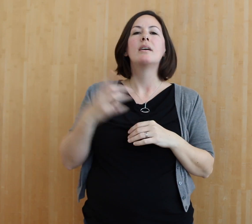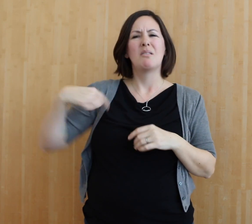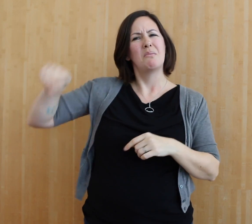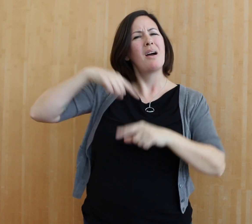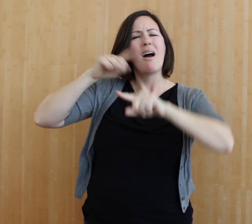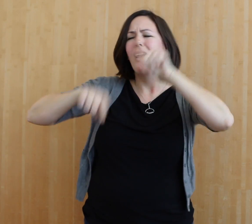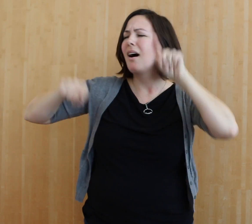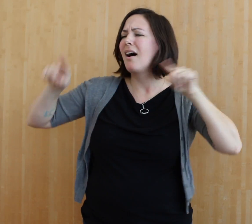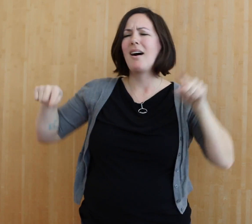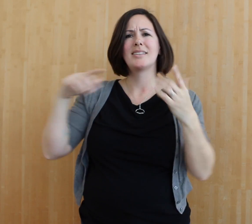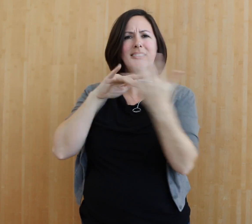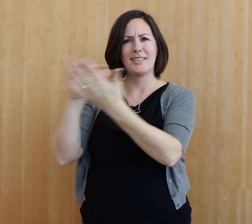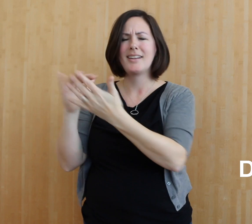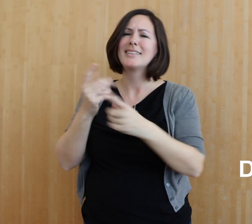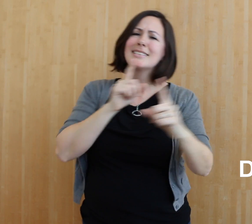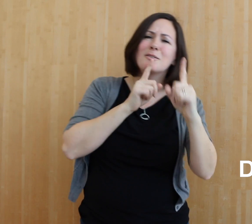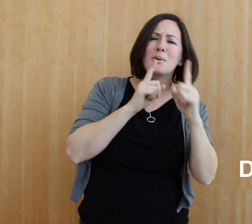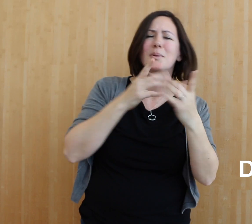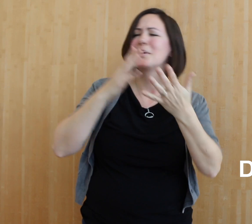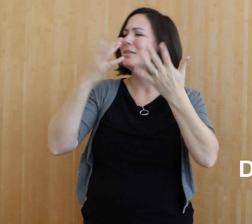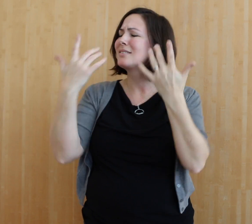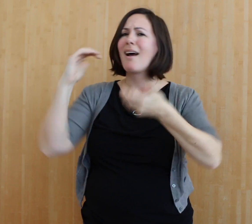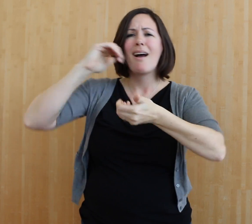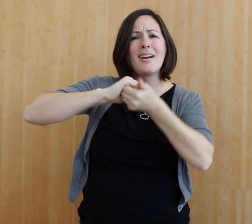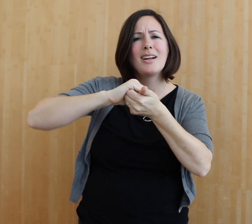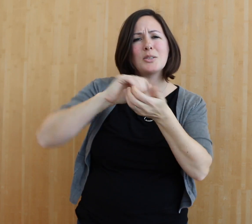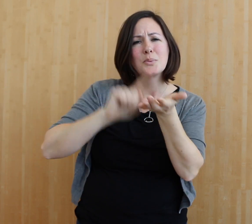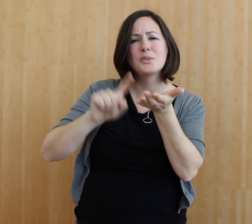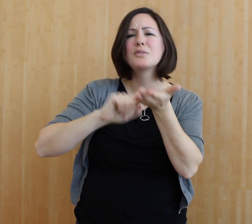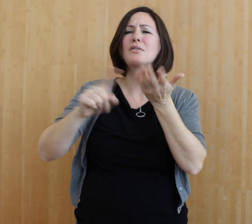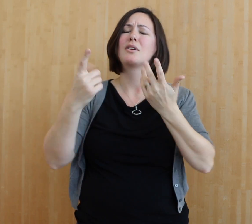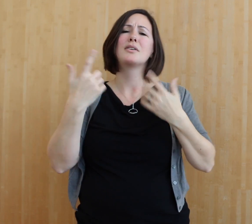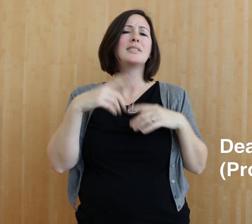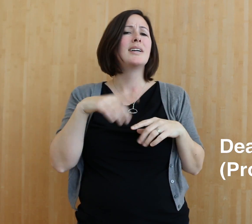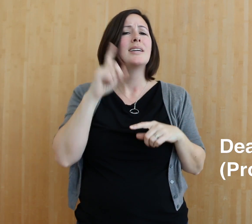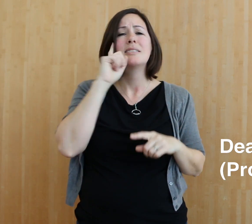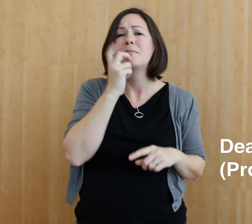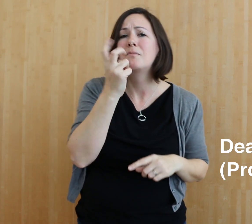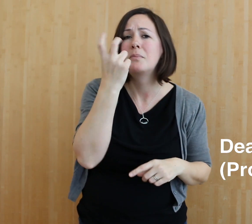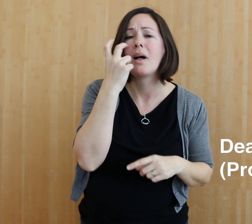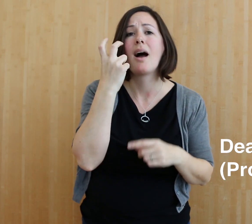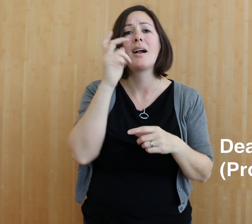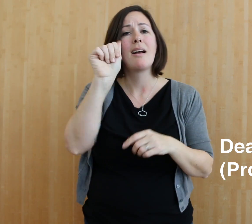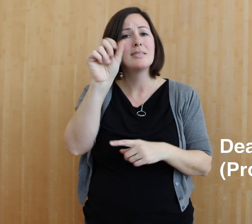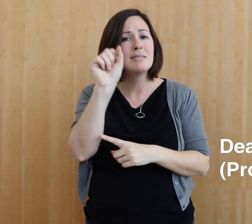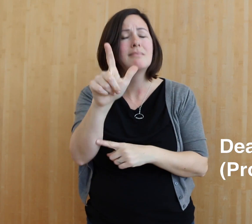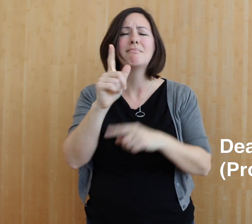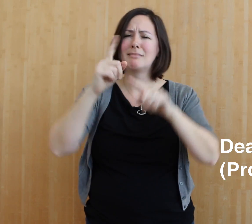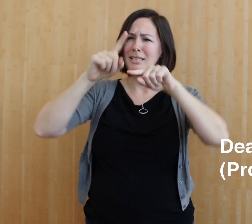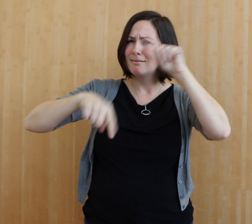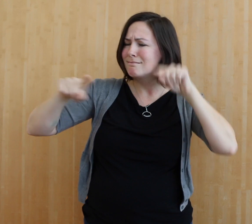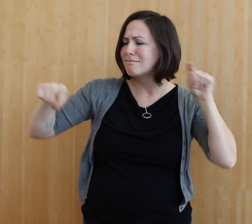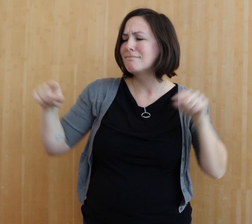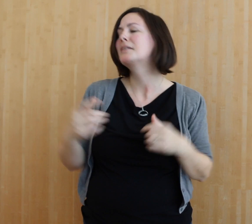We look at a variety of things in language, from discourse to engaged research to DeafBlind ASL and so on.